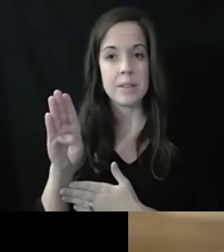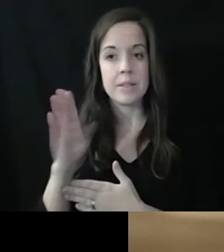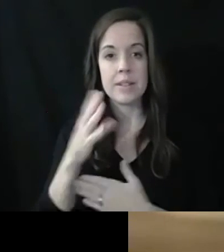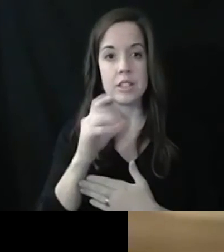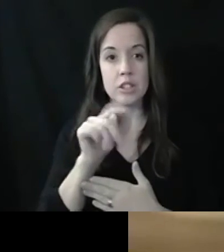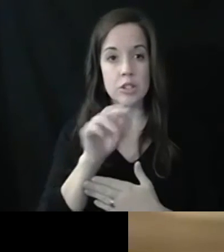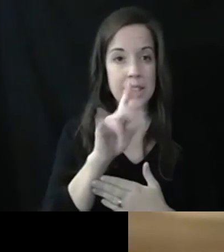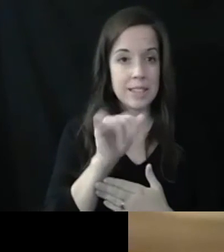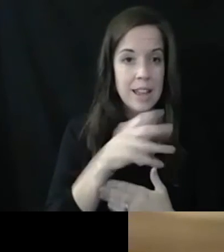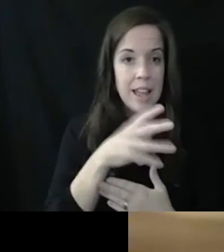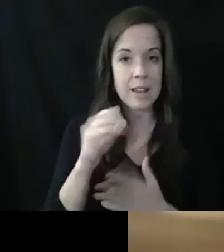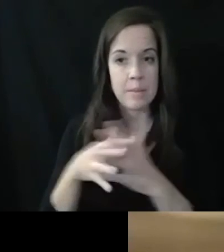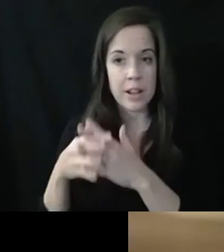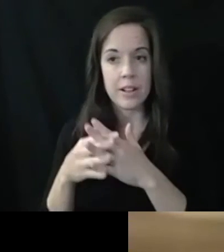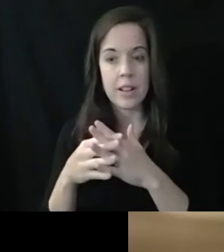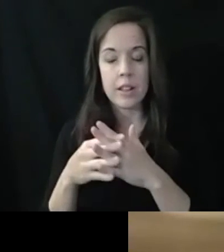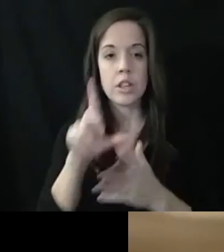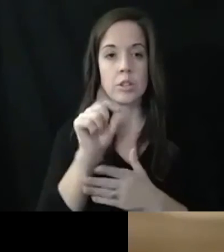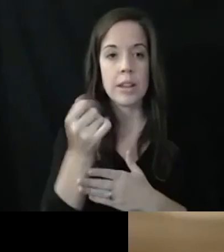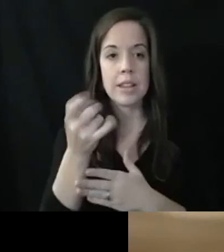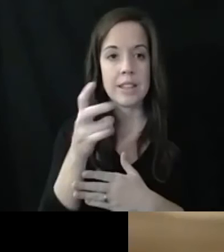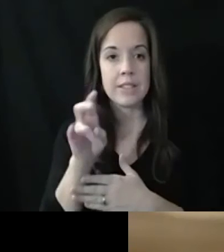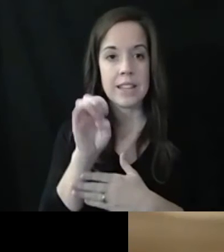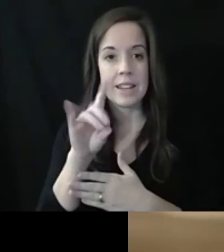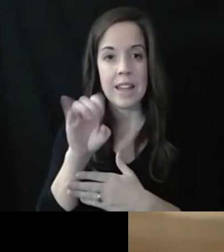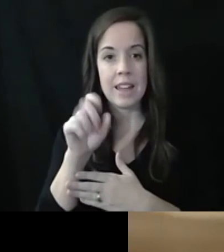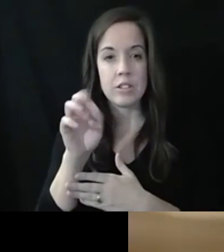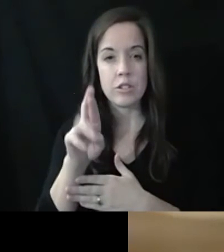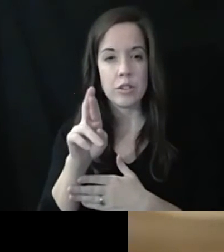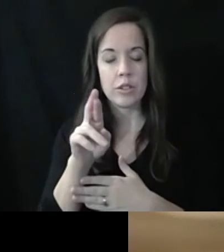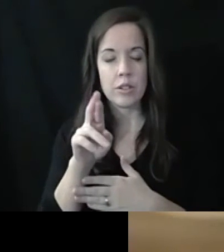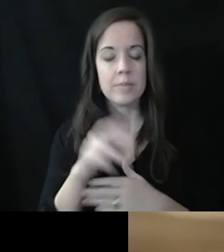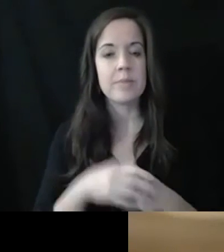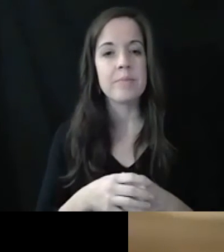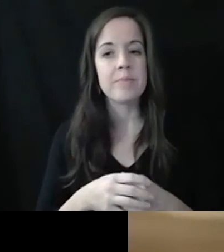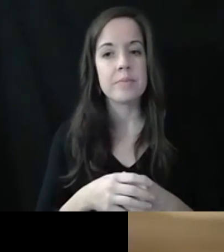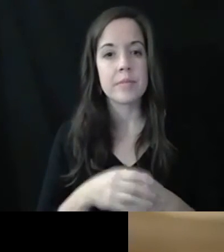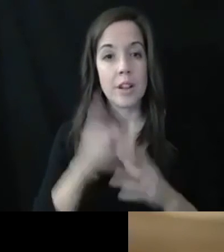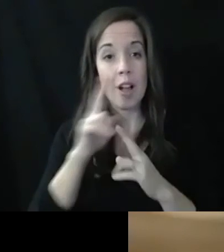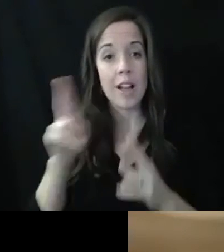which was the 2017 Editors' Selection from Bull City Press. Her honors include a Pushcart Prize,